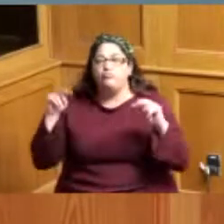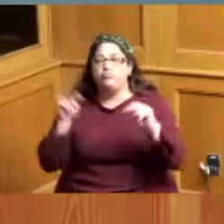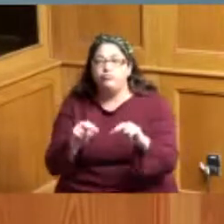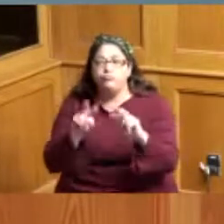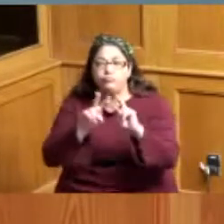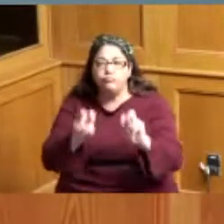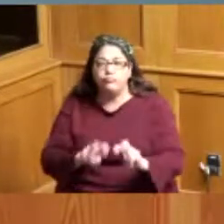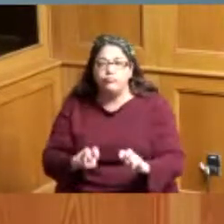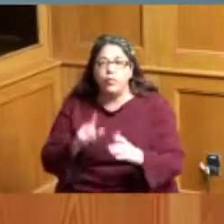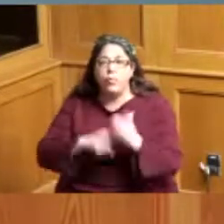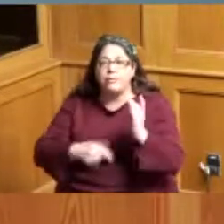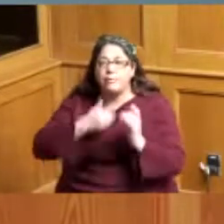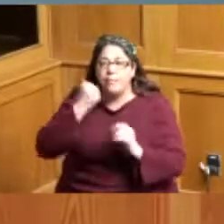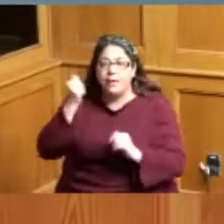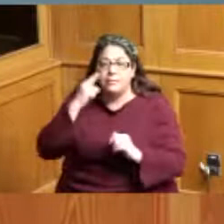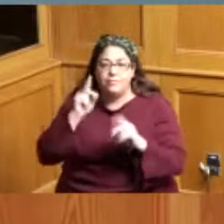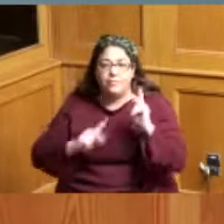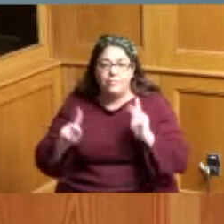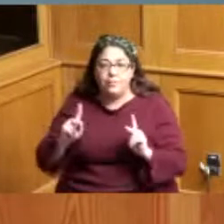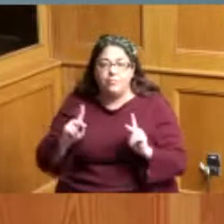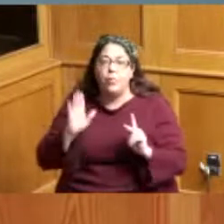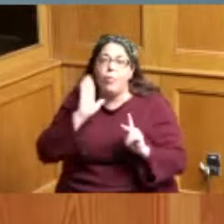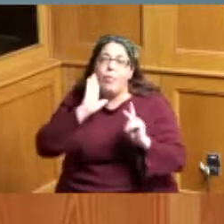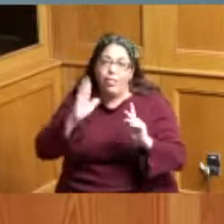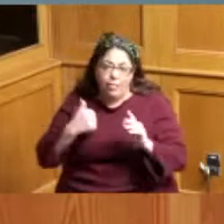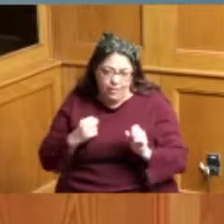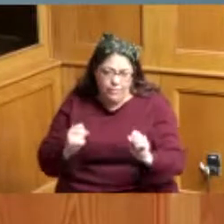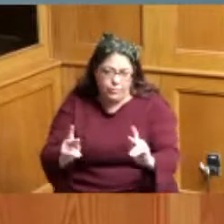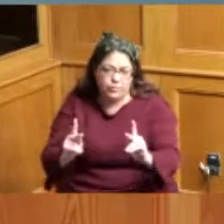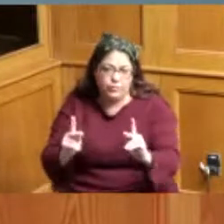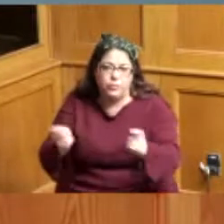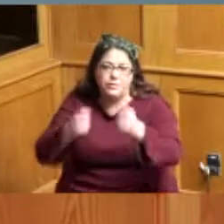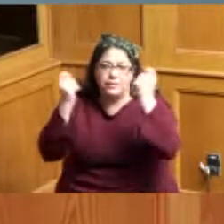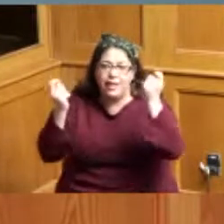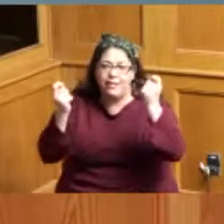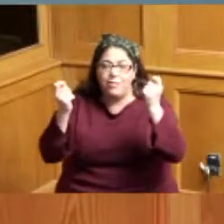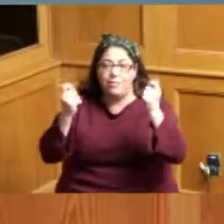they will have an opportunity to celebrate but I don't want to authorize as a county